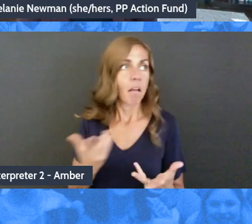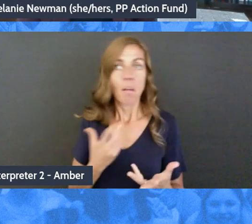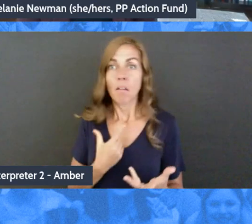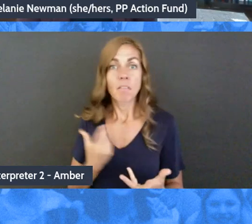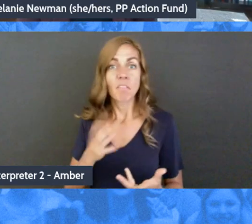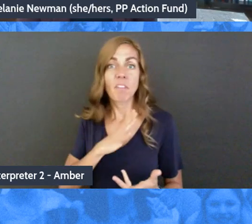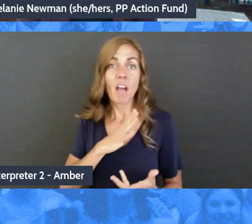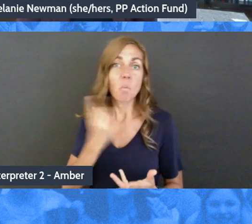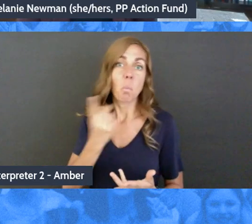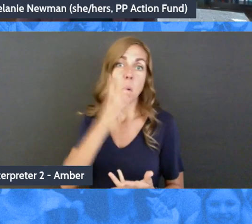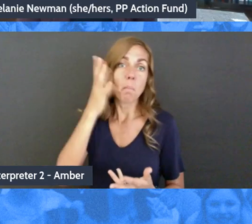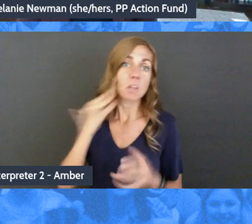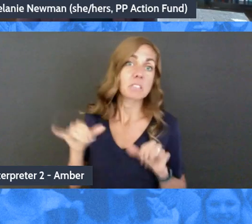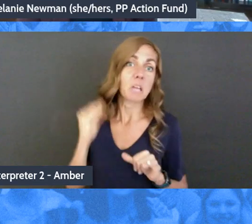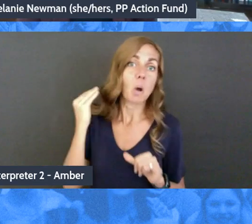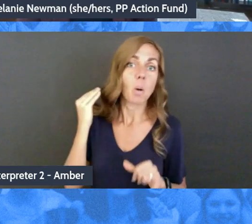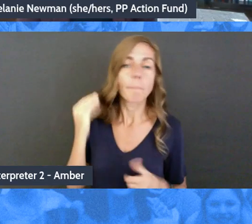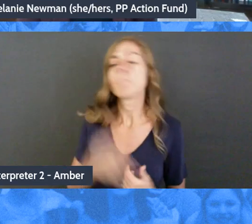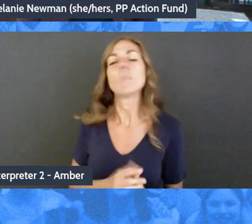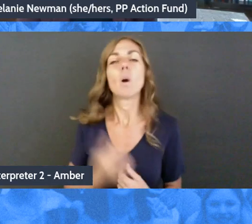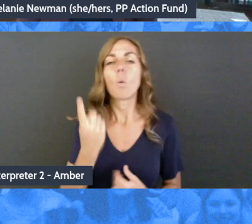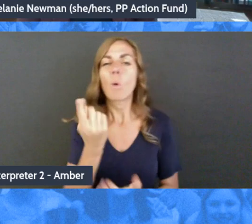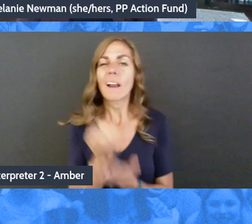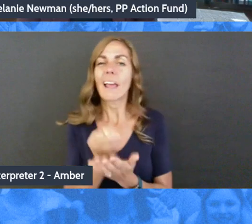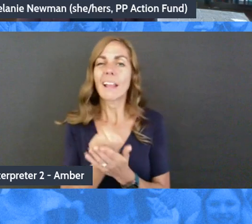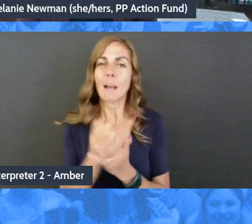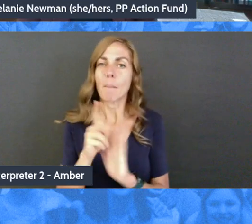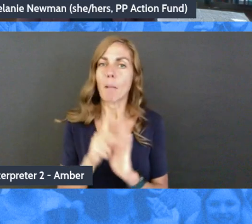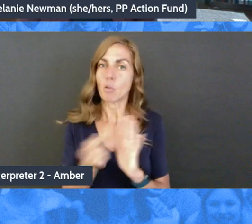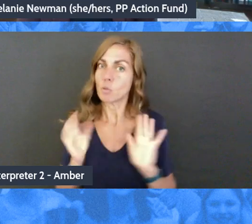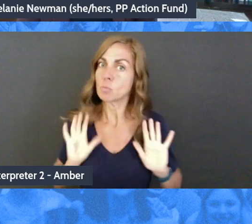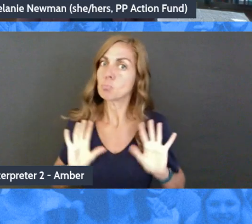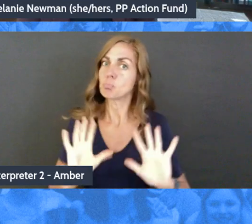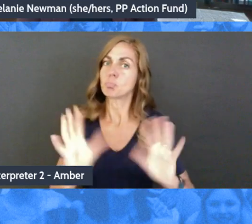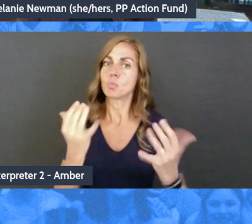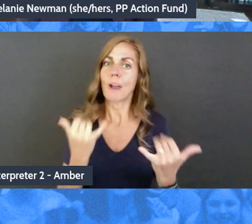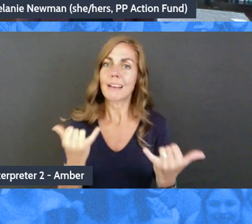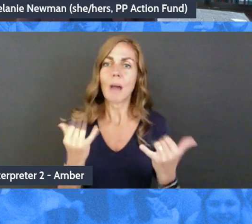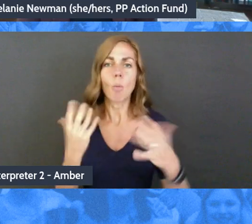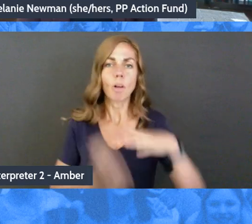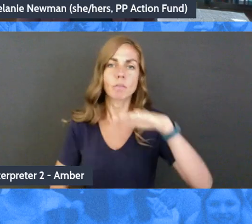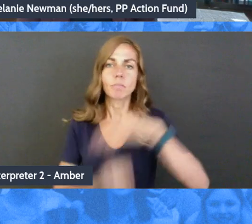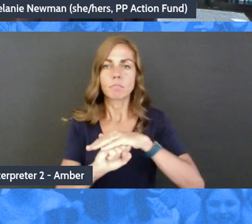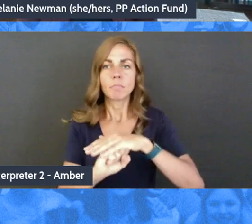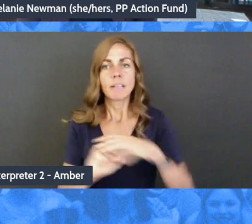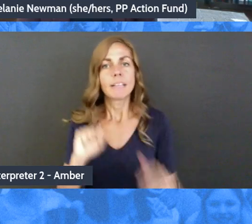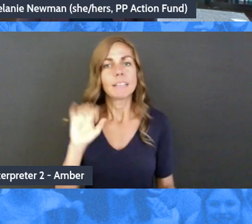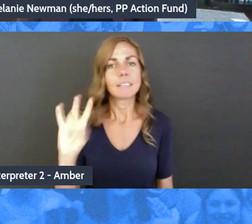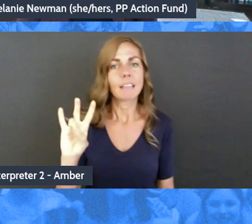So one of the economic policies we're pushing right now is that we're putting a cap on 7% of family's income.